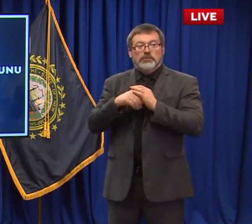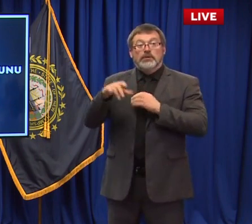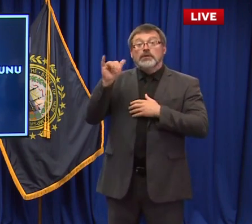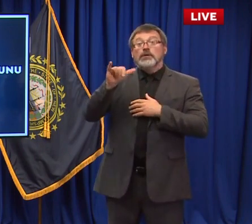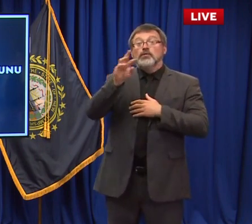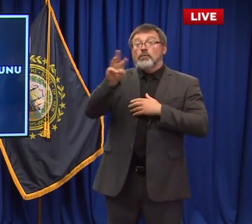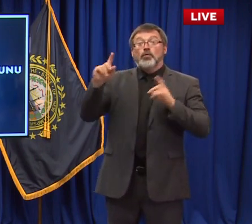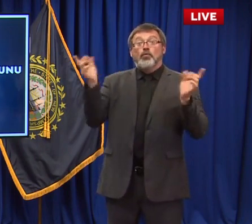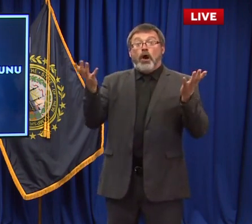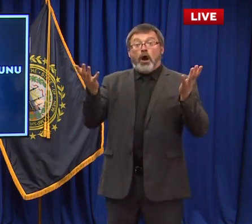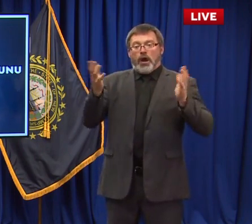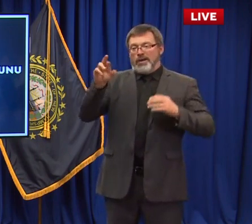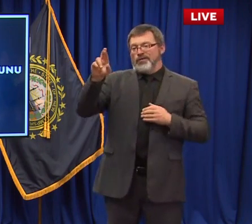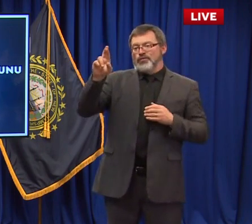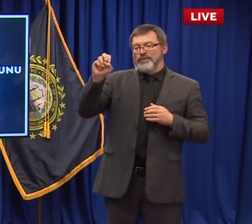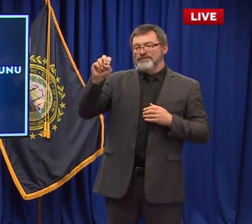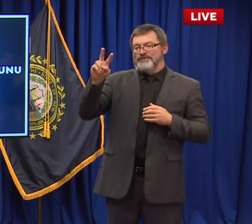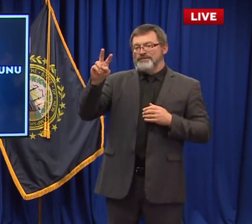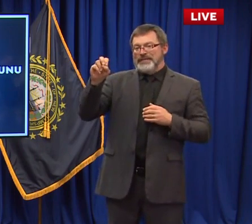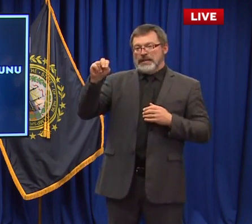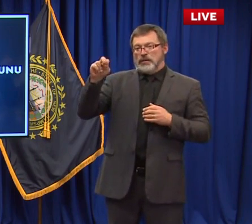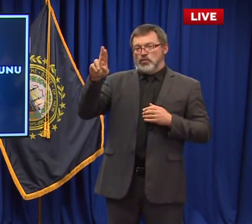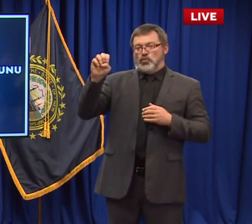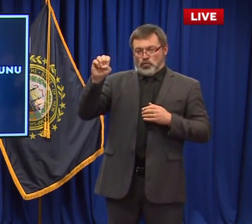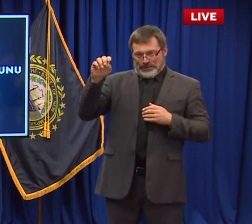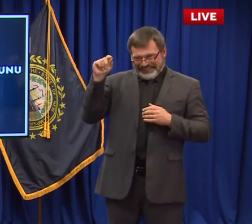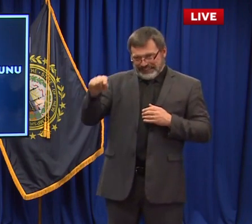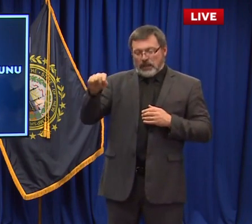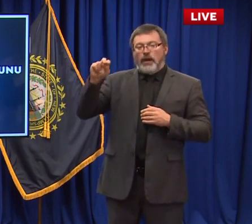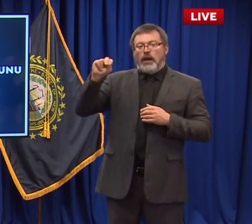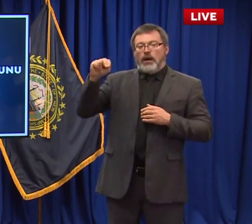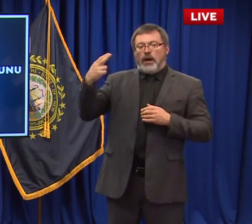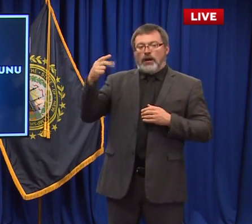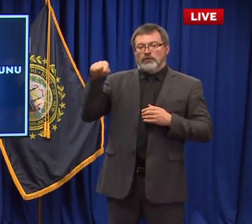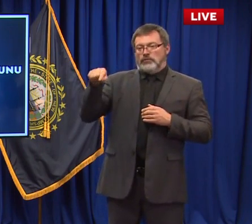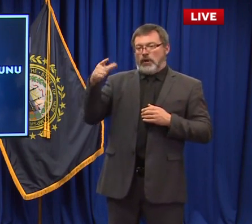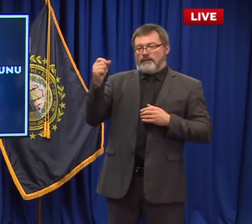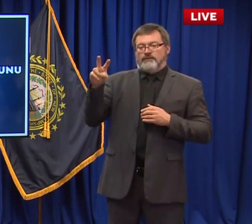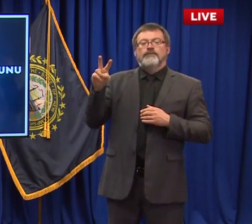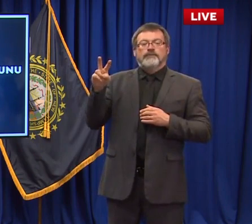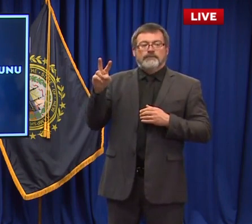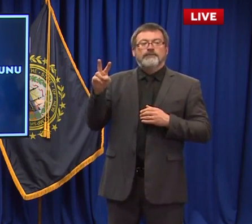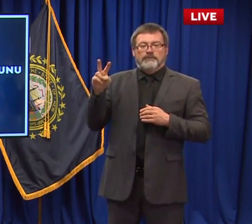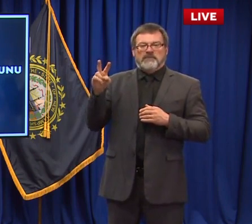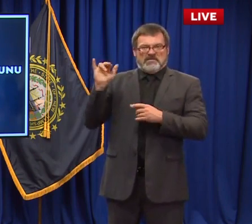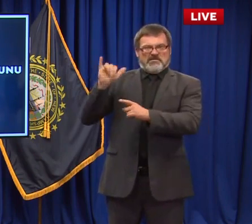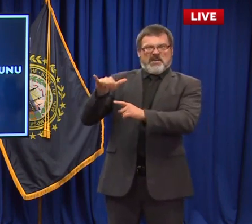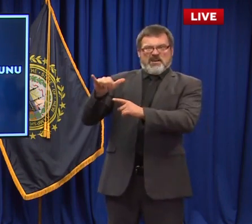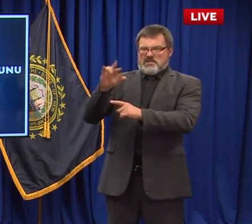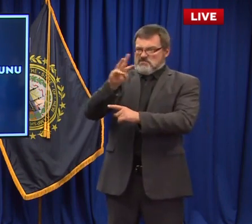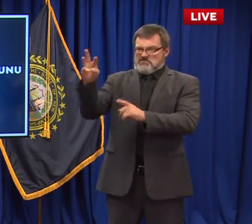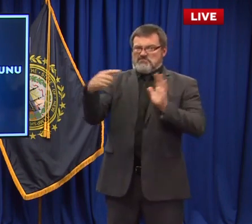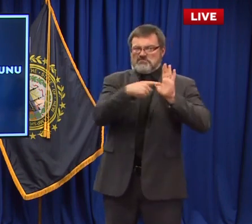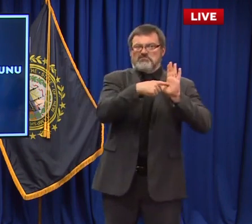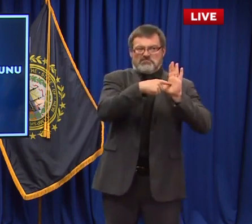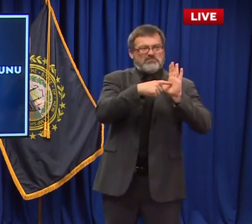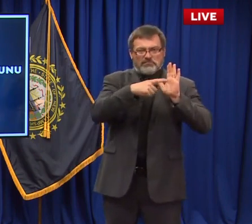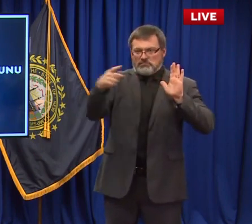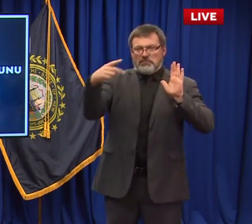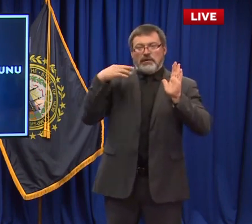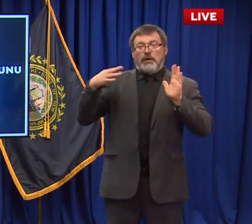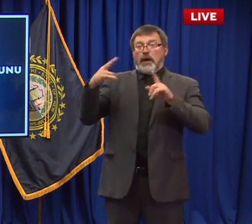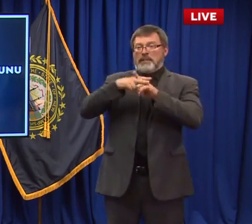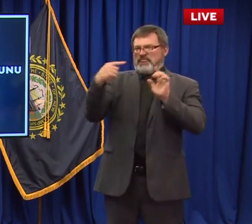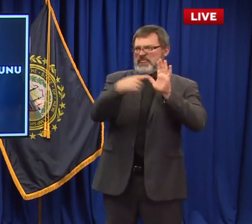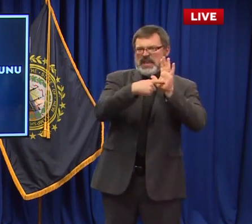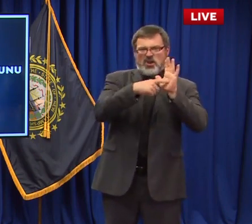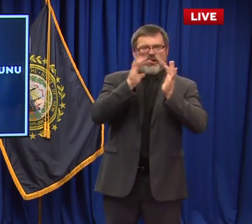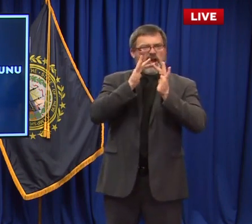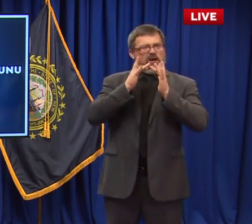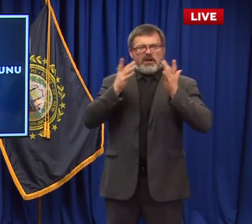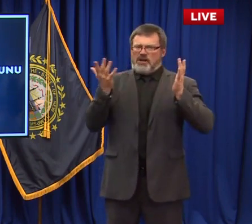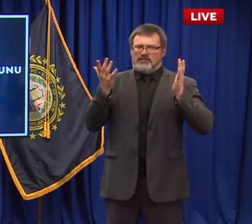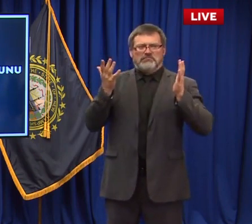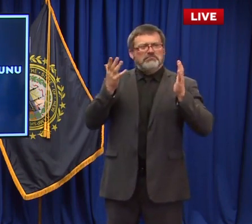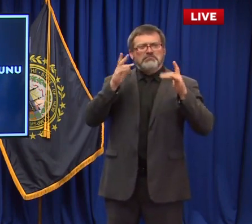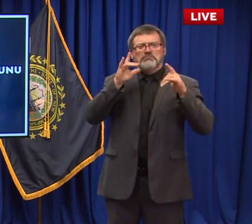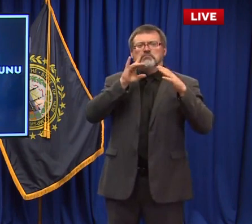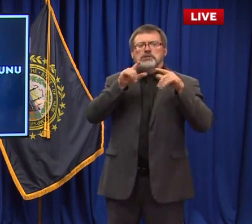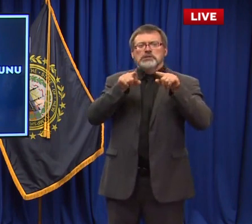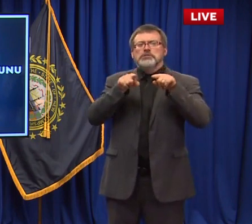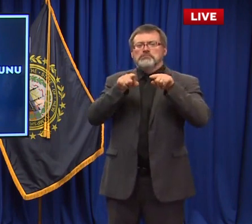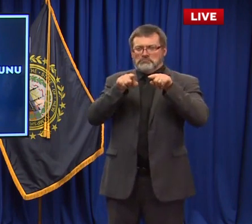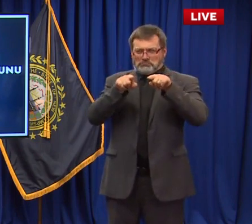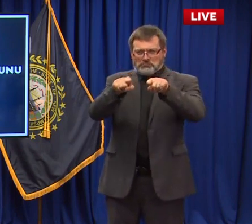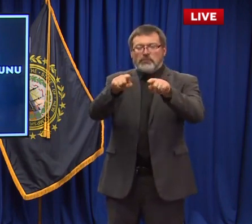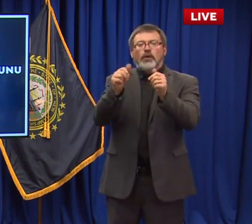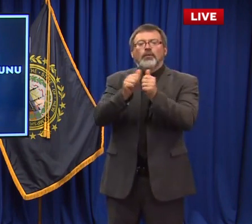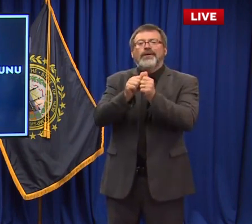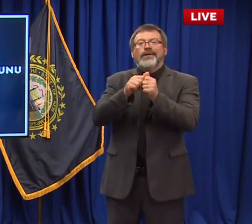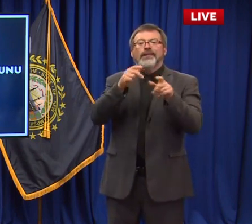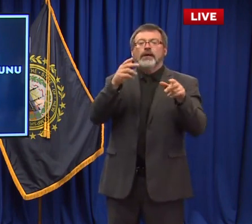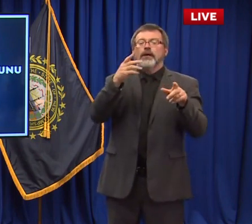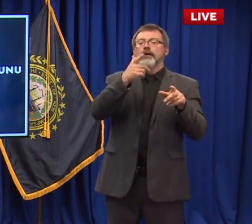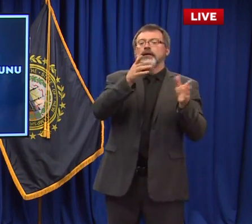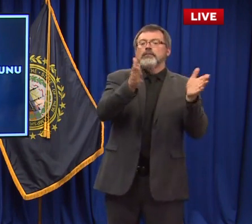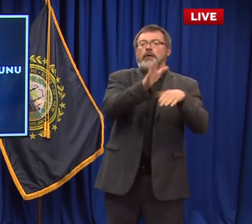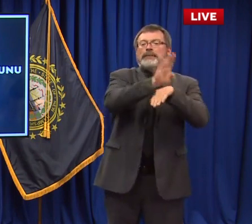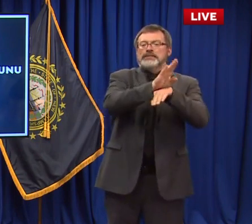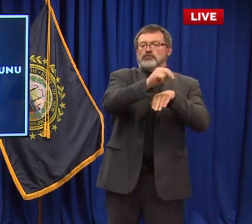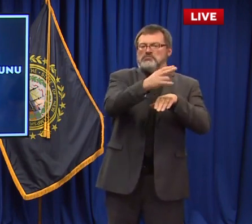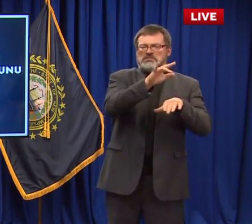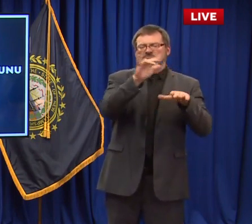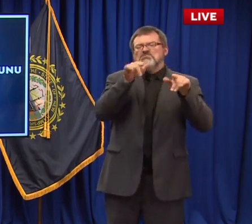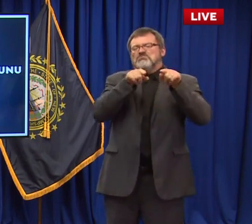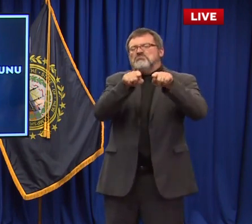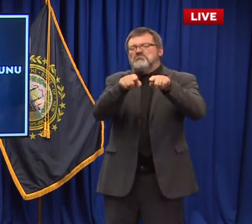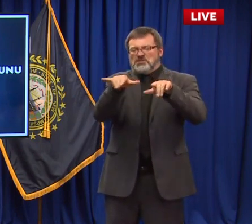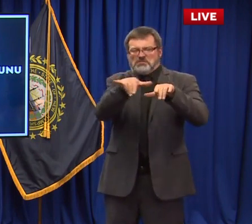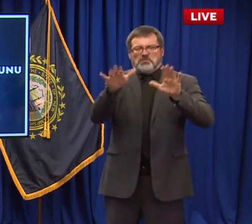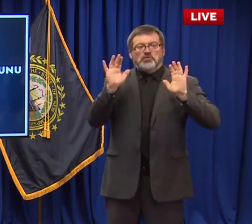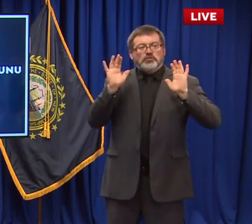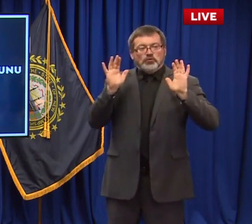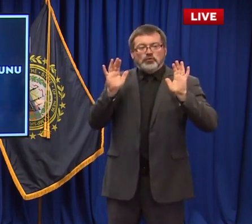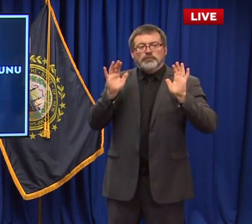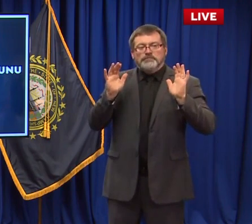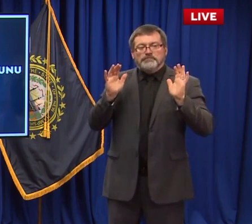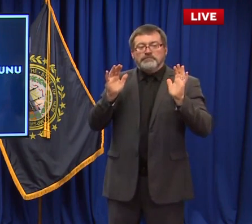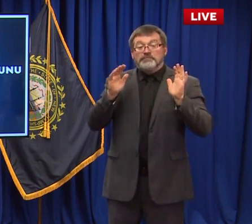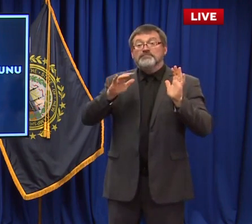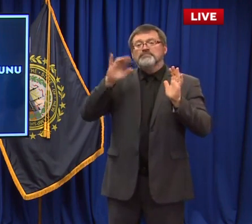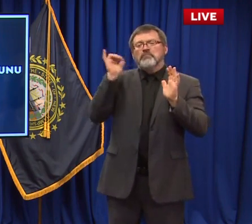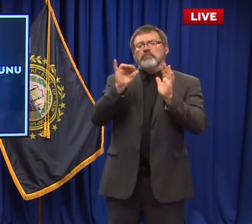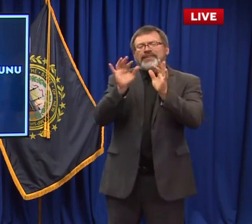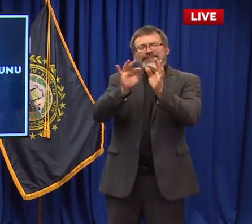IF YOU ARE A SELF-EMPLOYED INDIVIDUAL, CAN GO TO REVENUE.NH.GOV FOR THAT APPLICATION PROCESS.